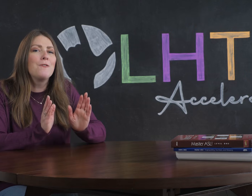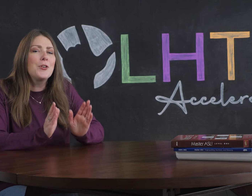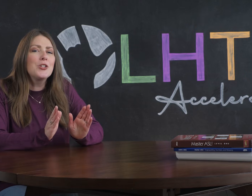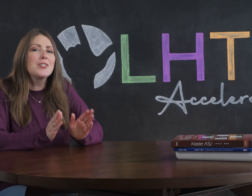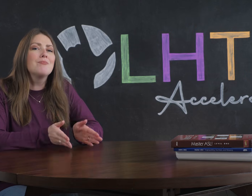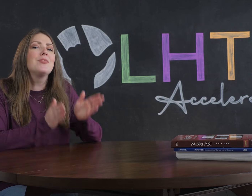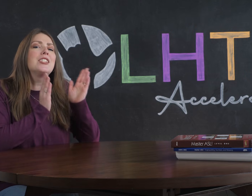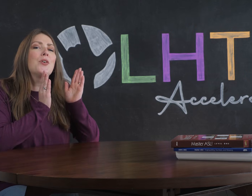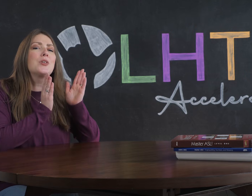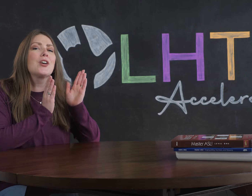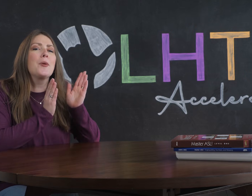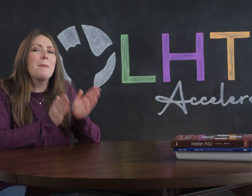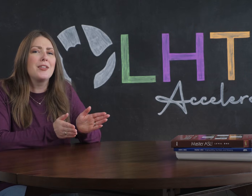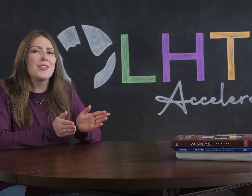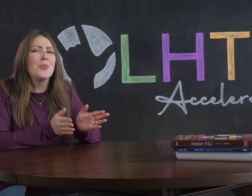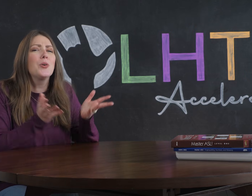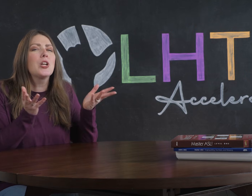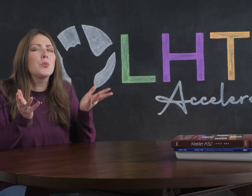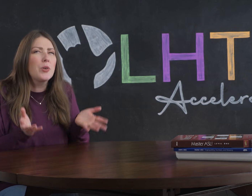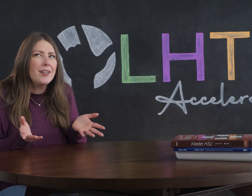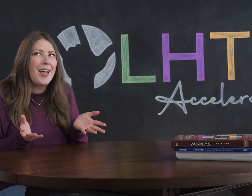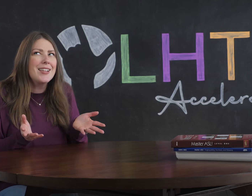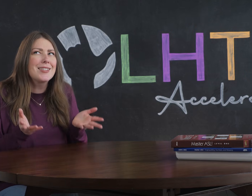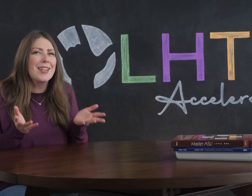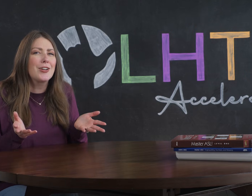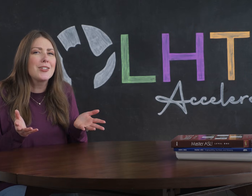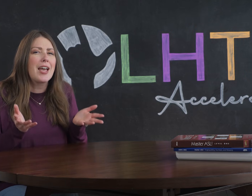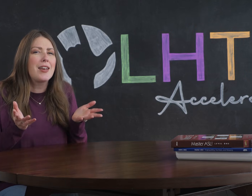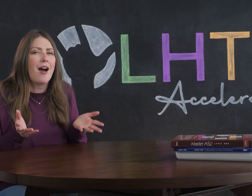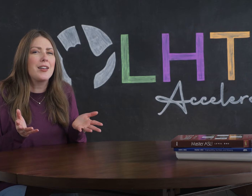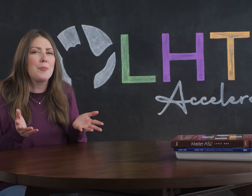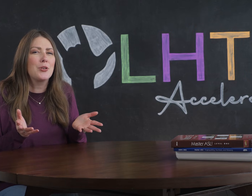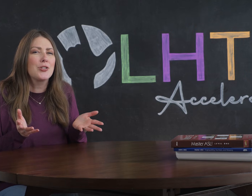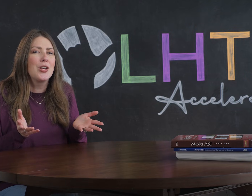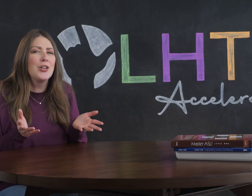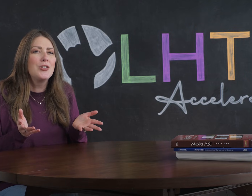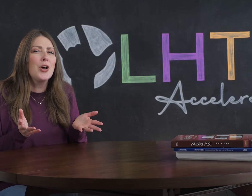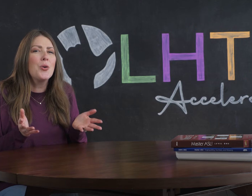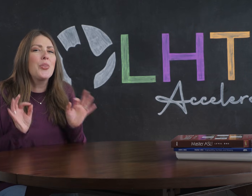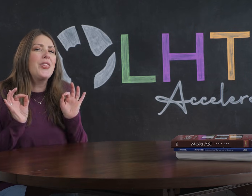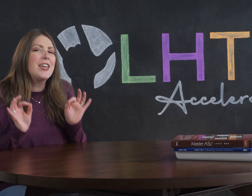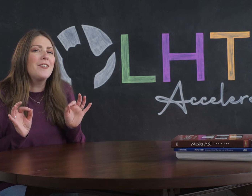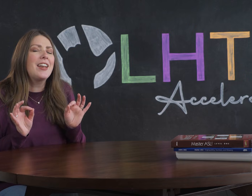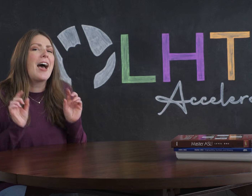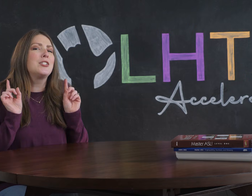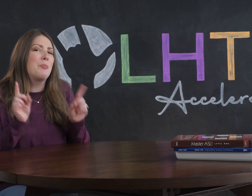first let's focus on the month, which I realize is letters and not numbers, so think of it as